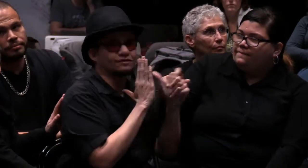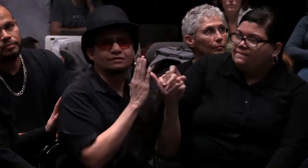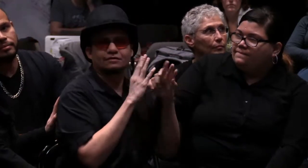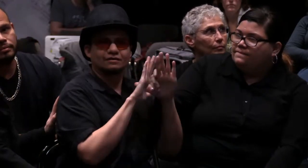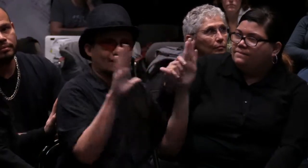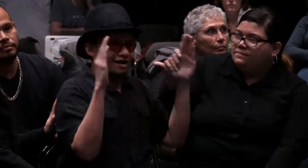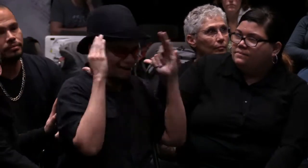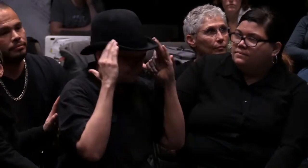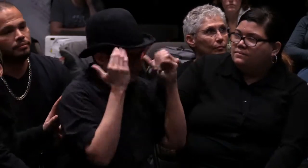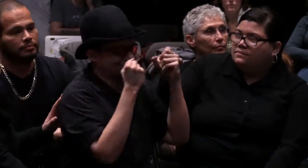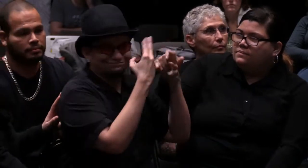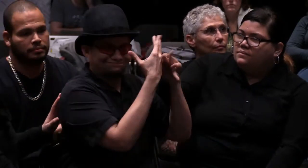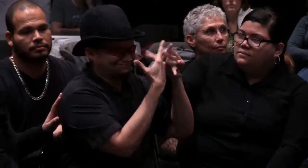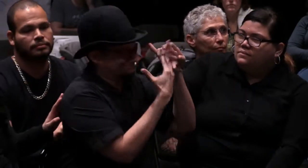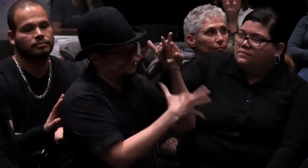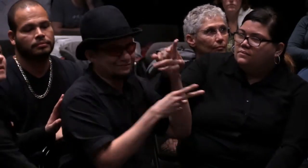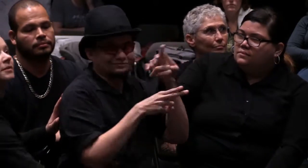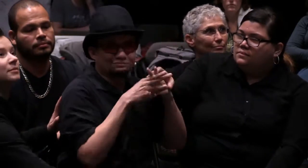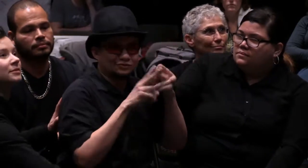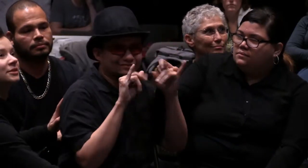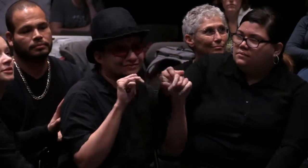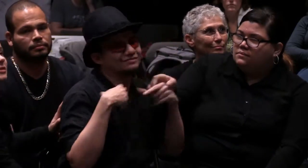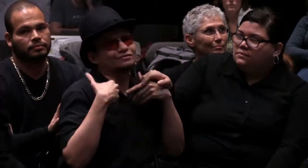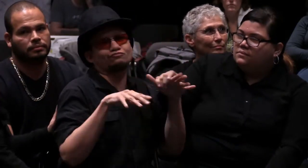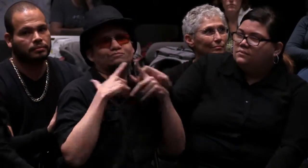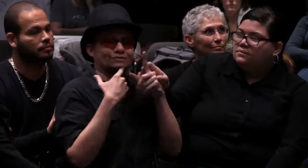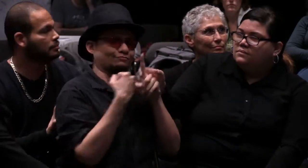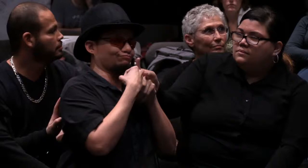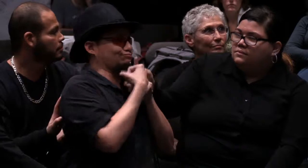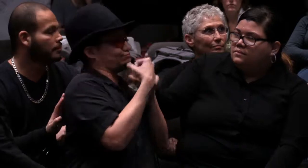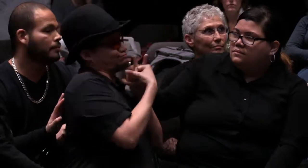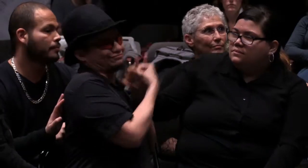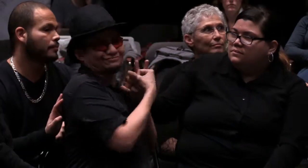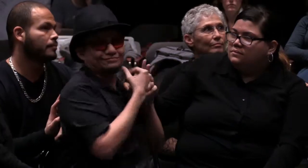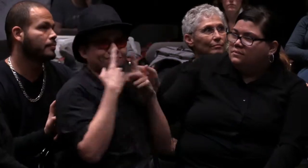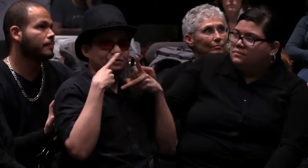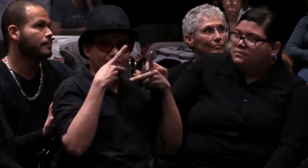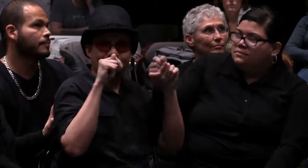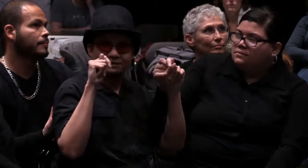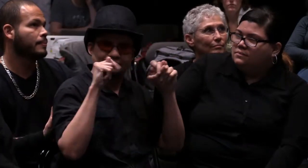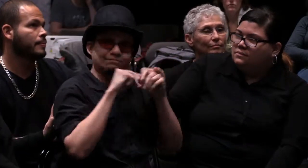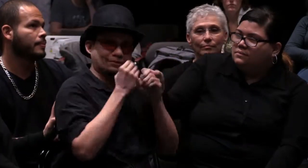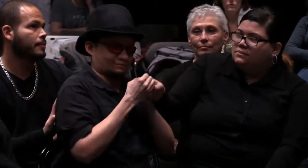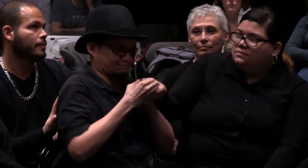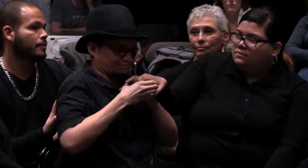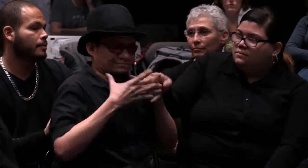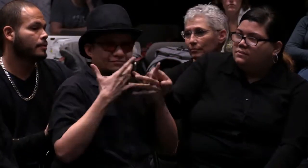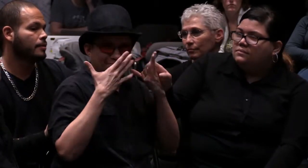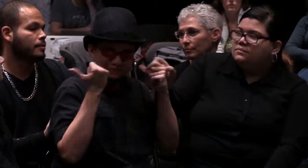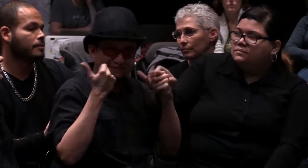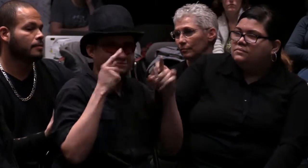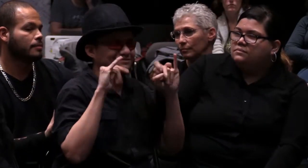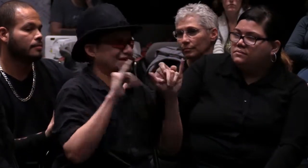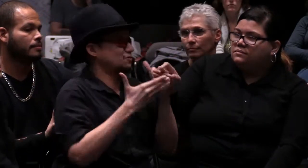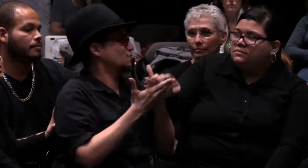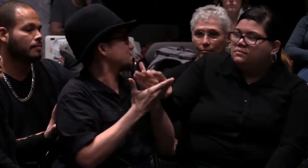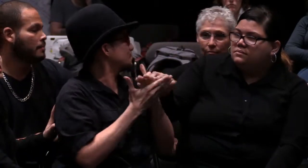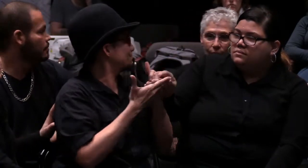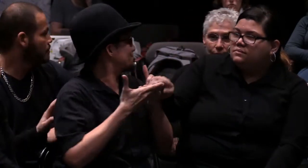your experiences, your talent. I mean, the list just goes on and on, and I've really been inspired from being here,